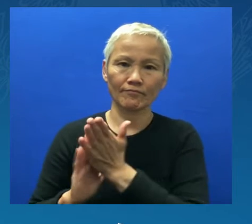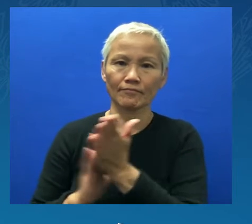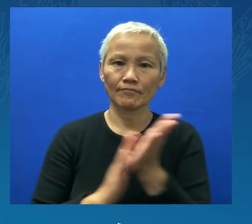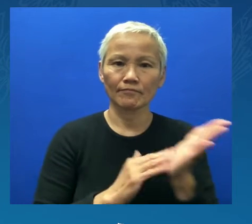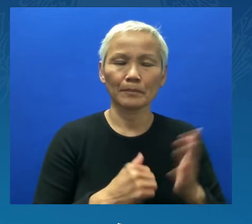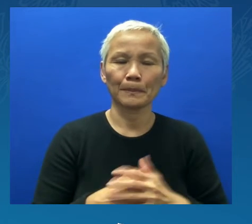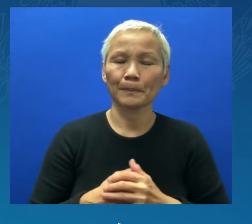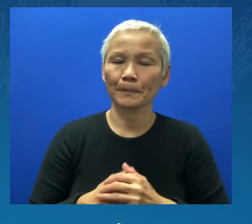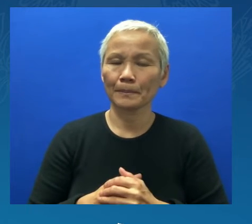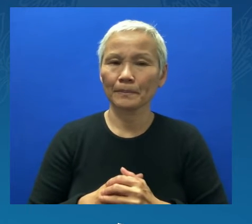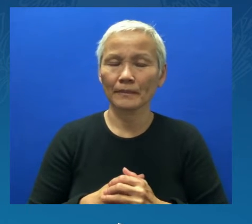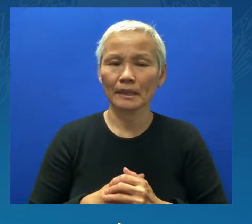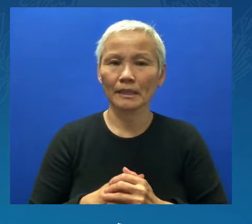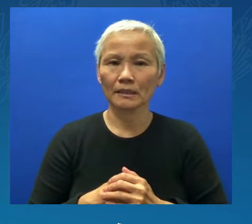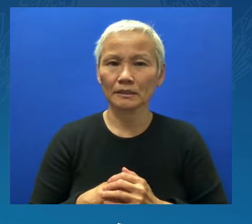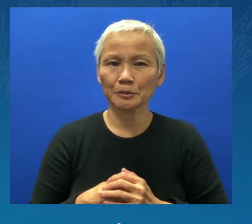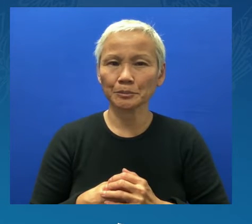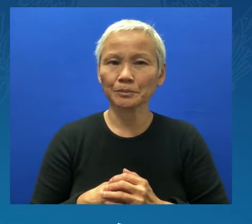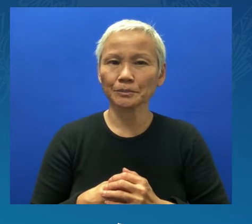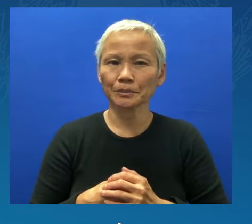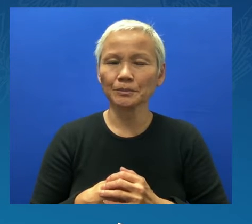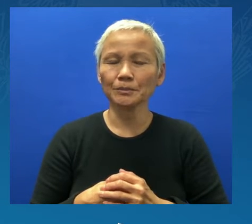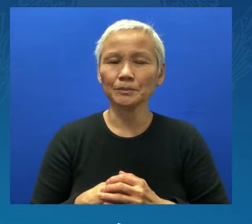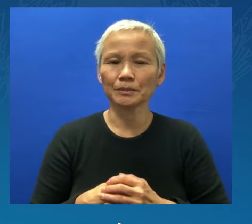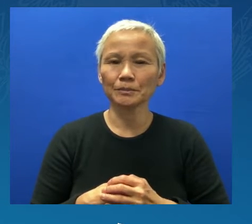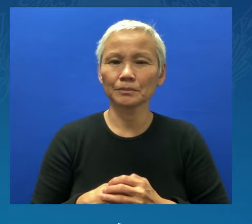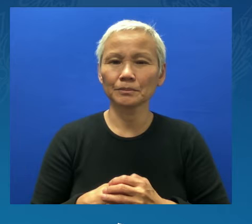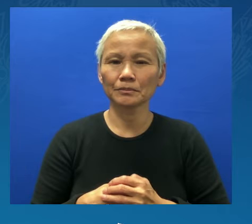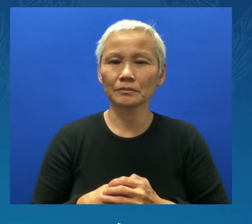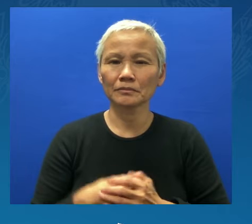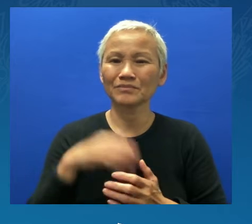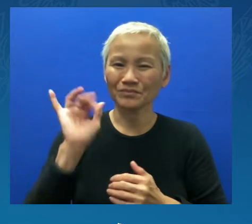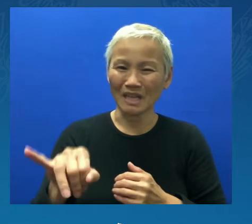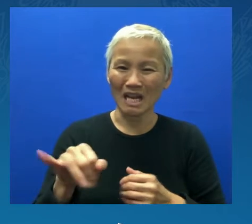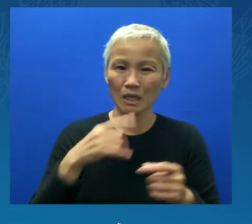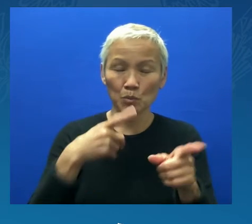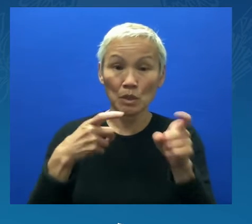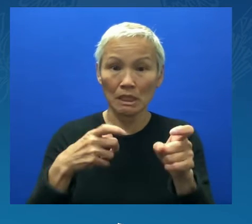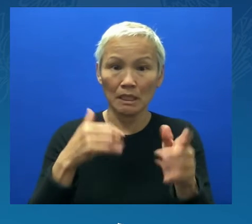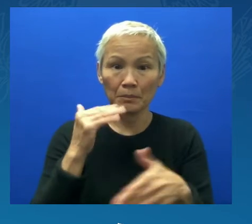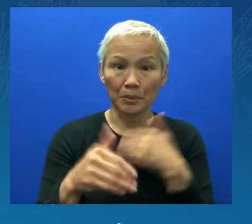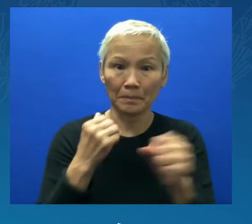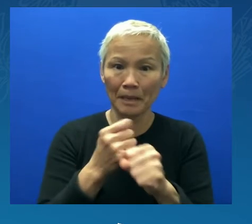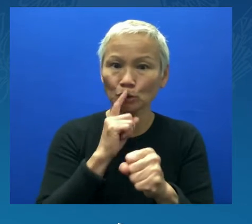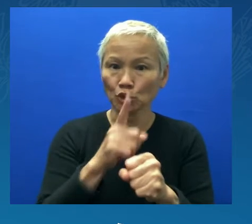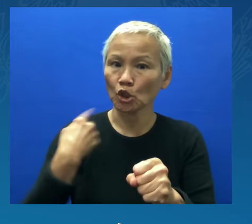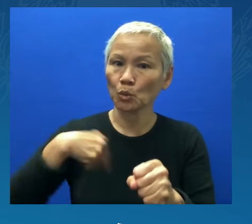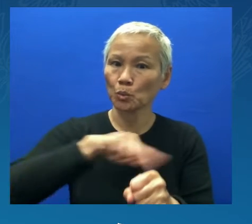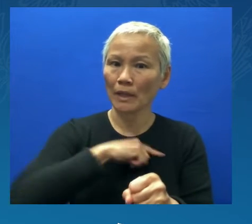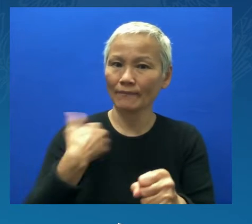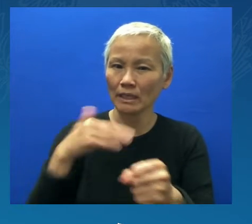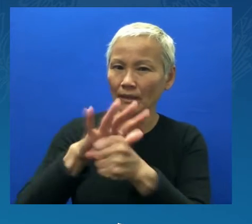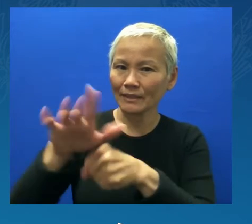Gov. Lujan Grisham: I moved us a little quickly -- just making sure that we have as much time with you as possible. So what I'm going to do